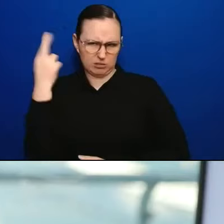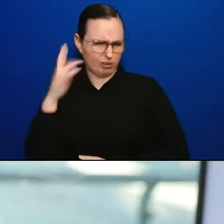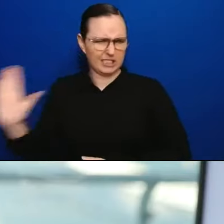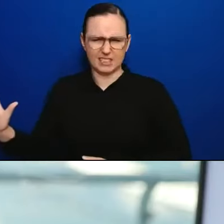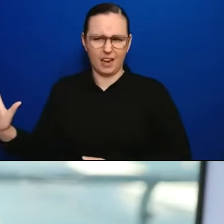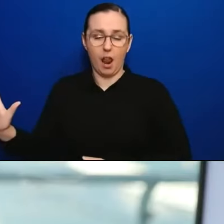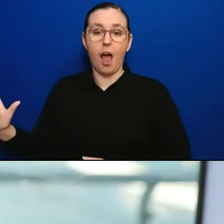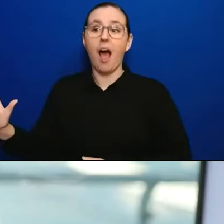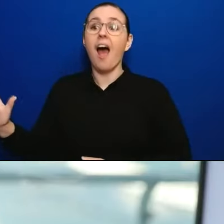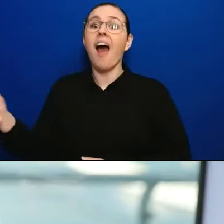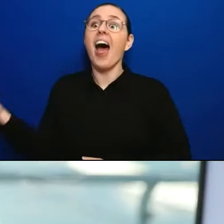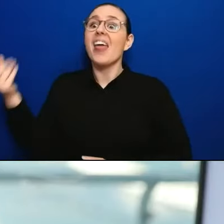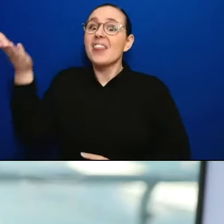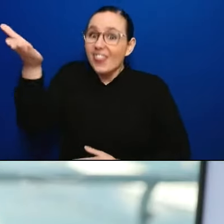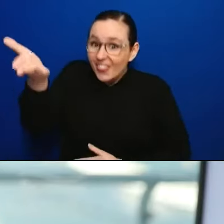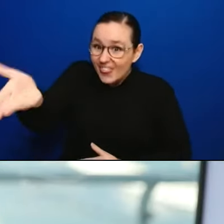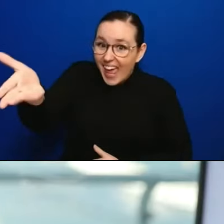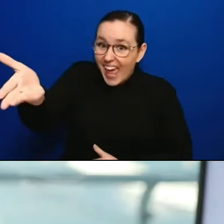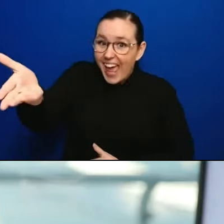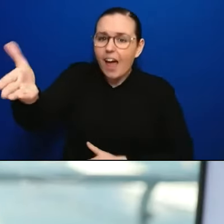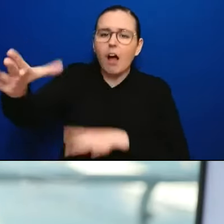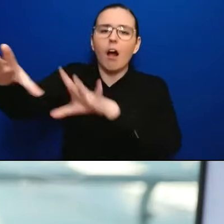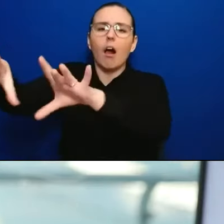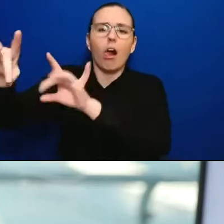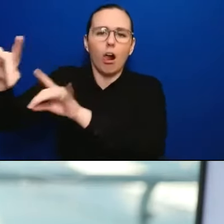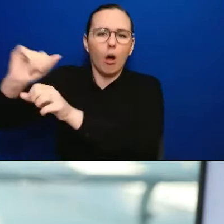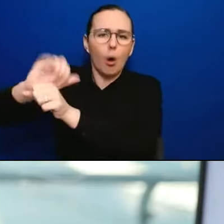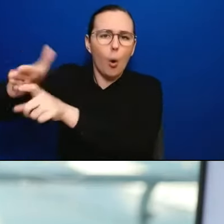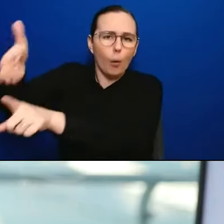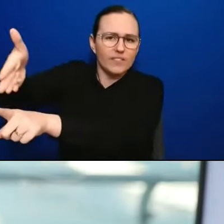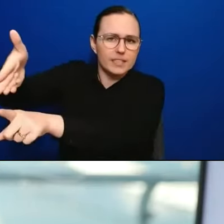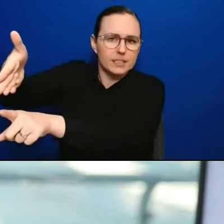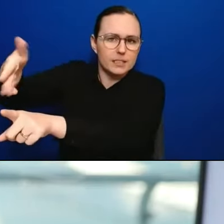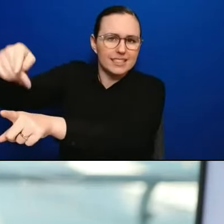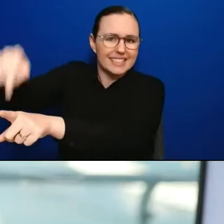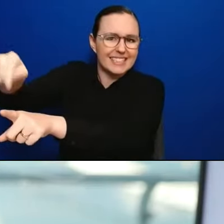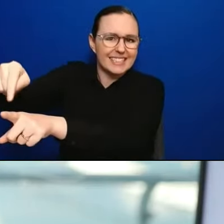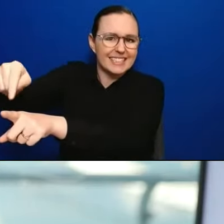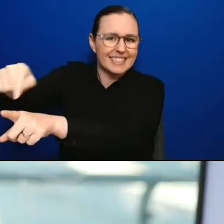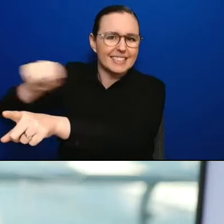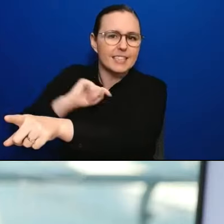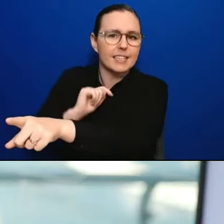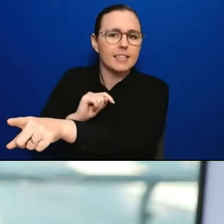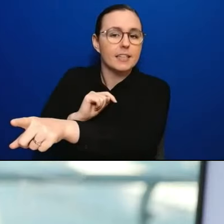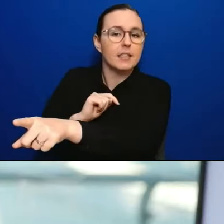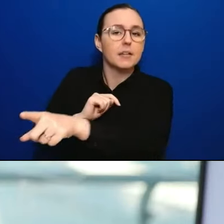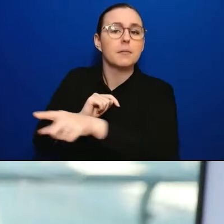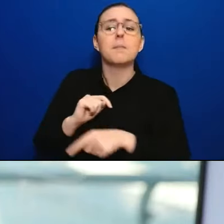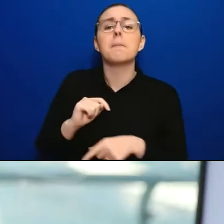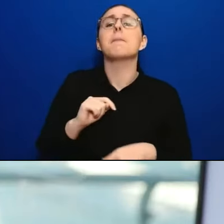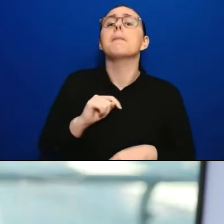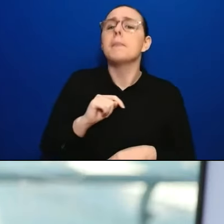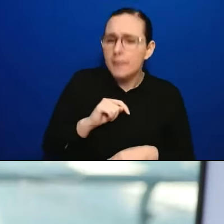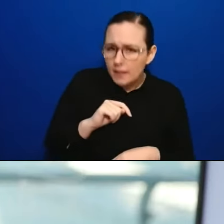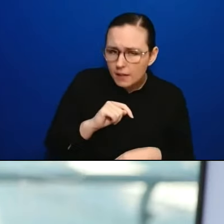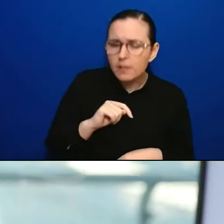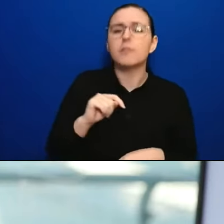another reason. And they either acquired in hospital or somebody is